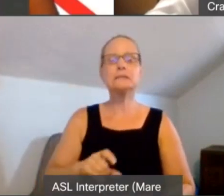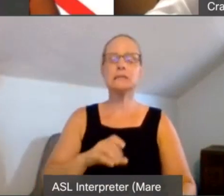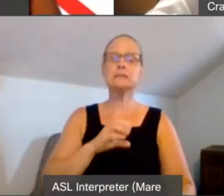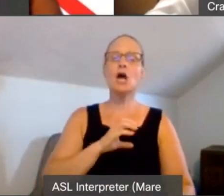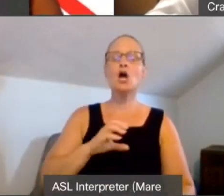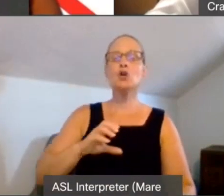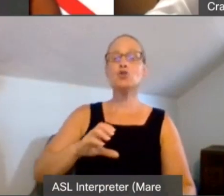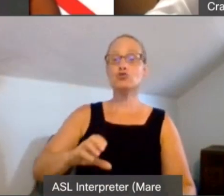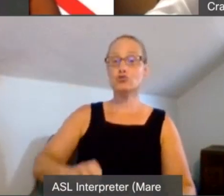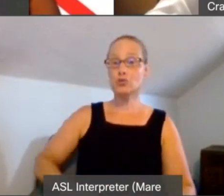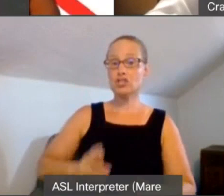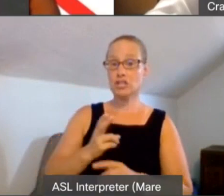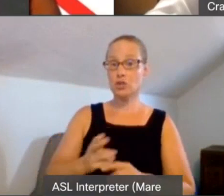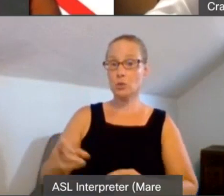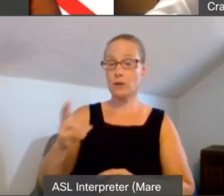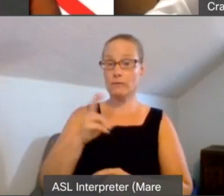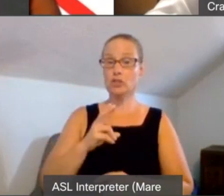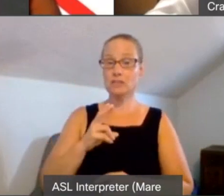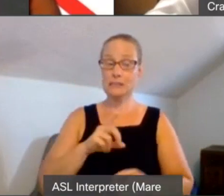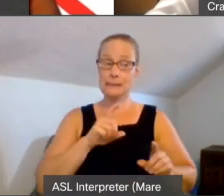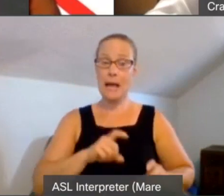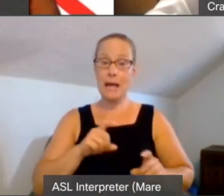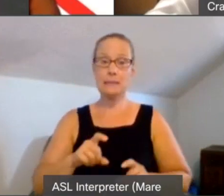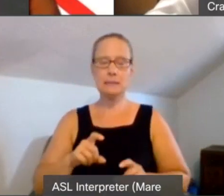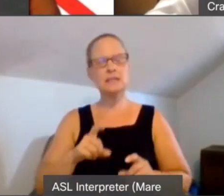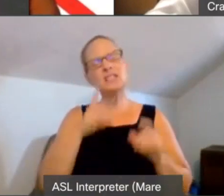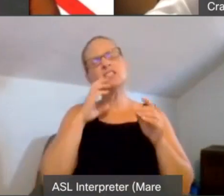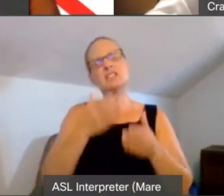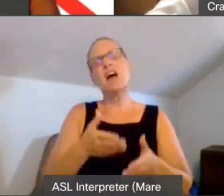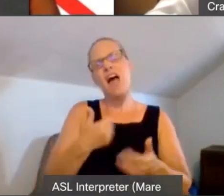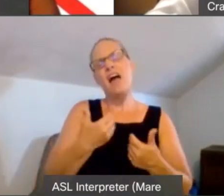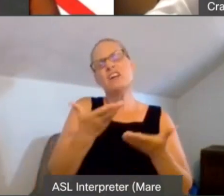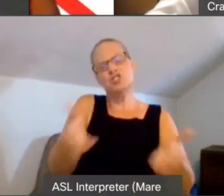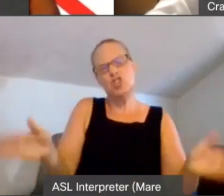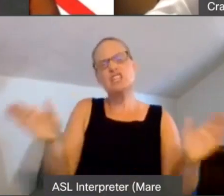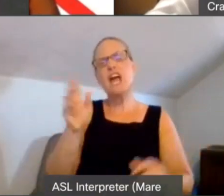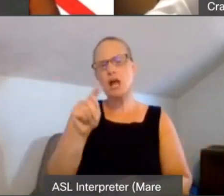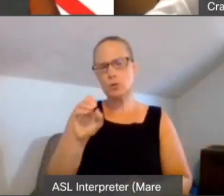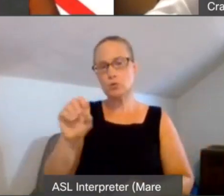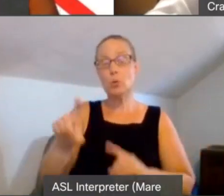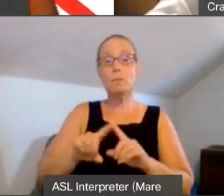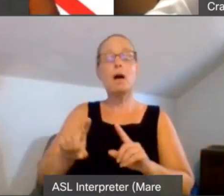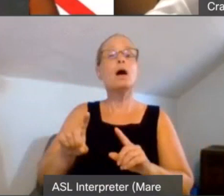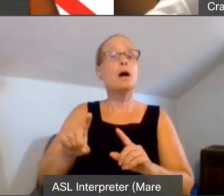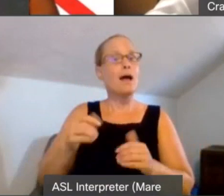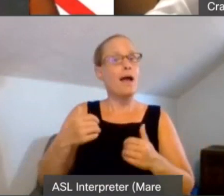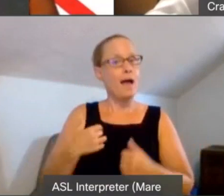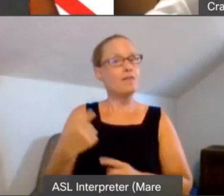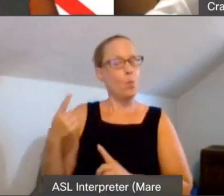Many of you are familiar with it's generic tool, but there was one with a special supplement specifically for opioid use.